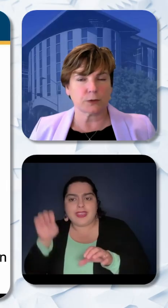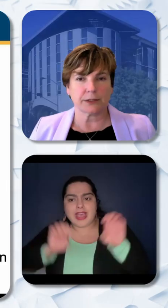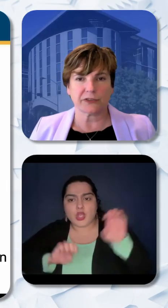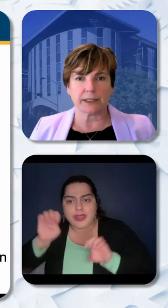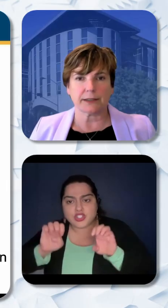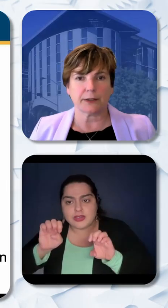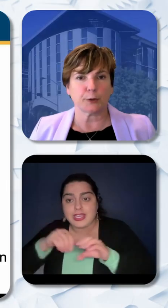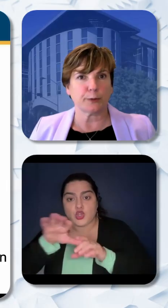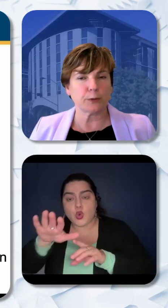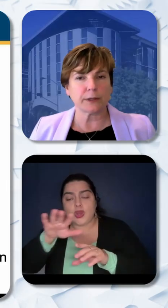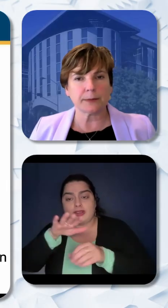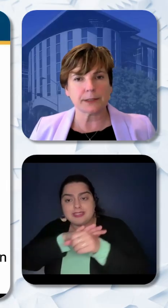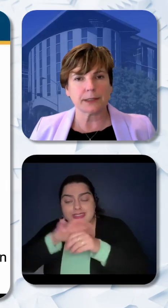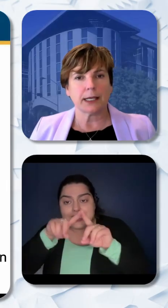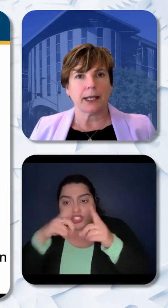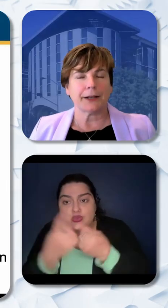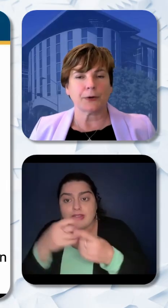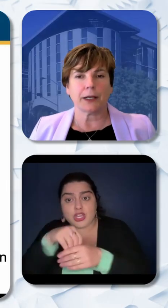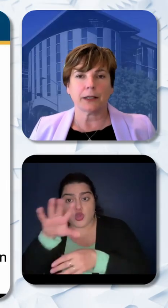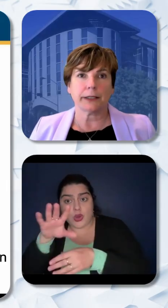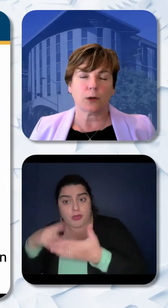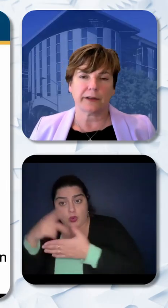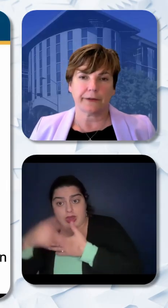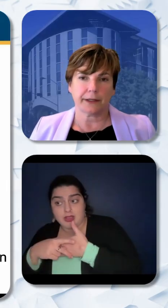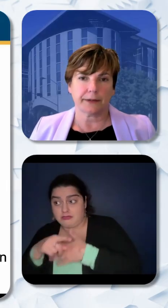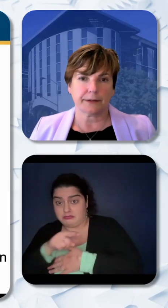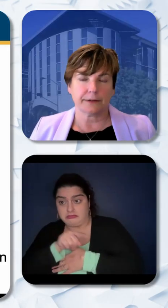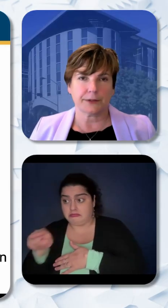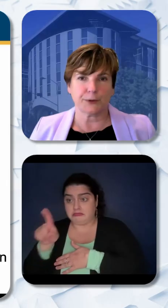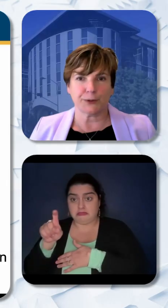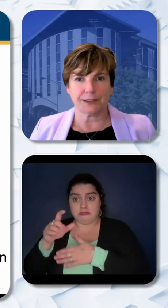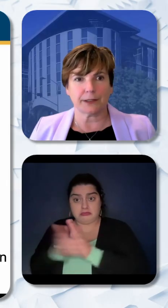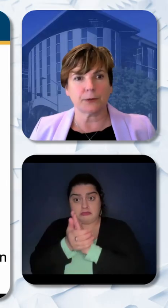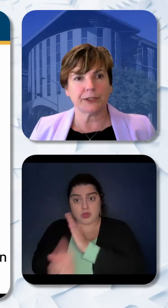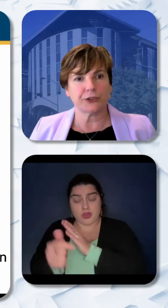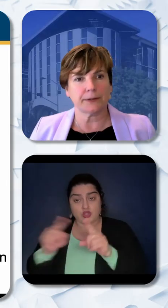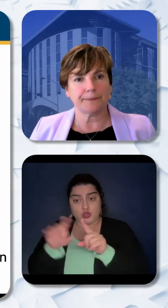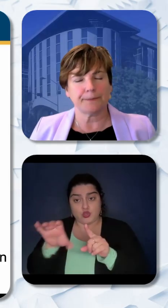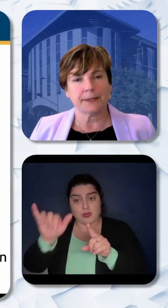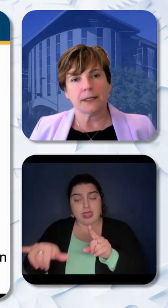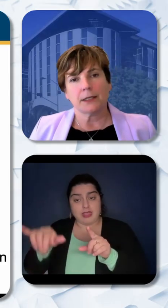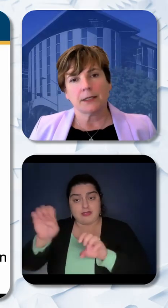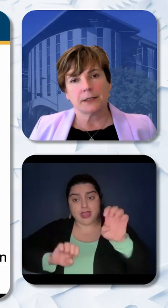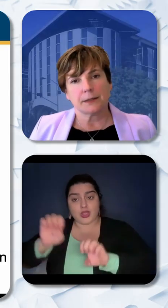school districts and your programs, and are they highly qualified to do this evaluation?